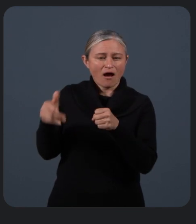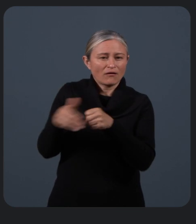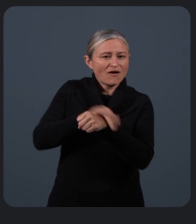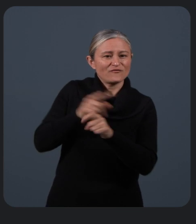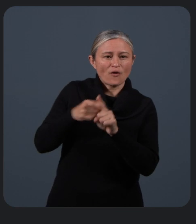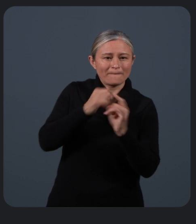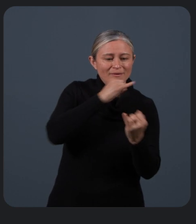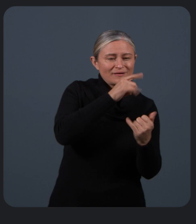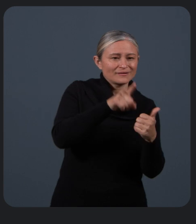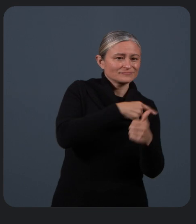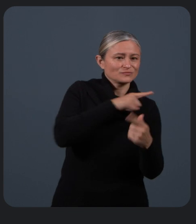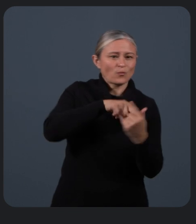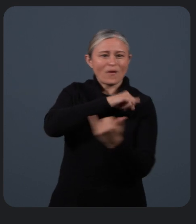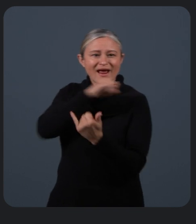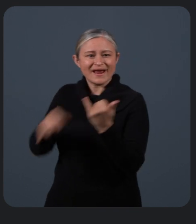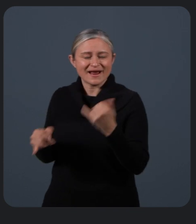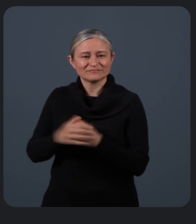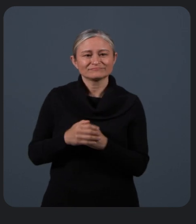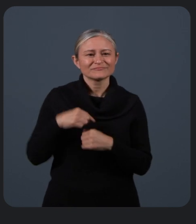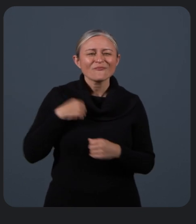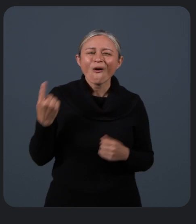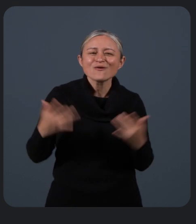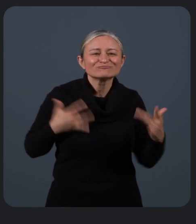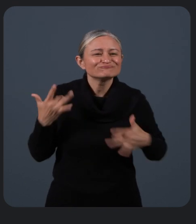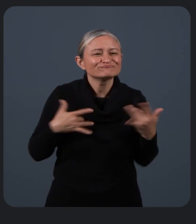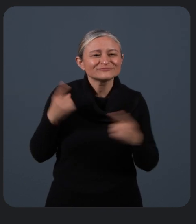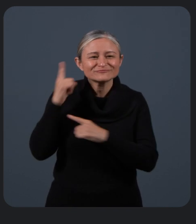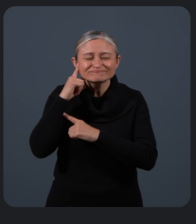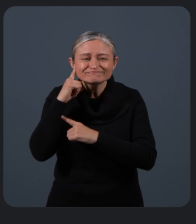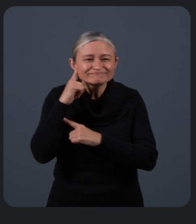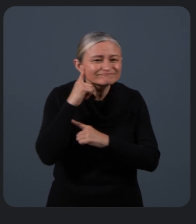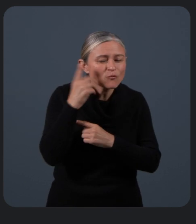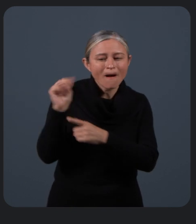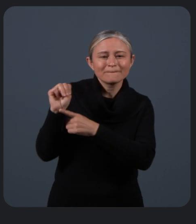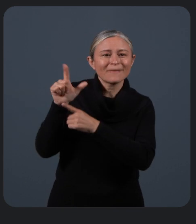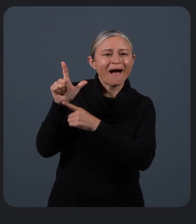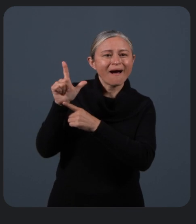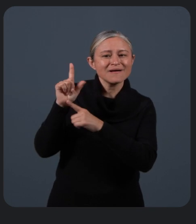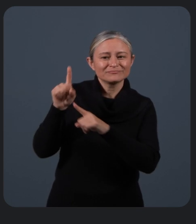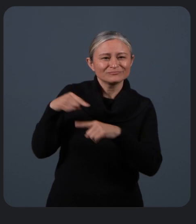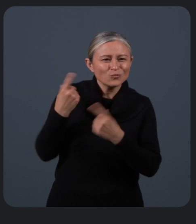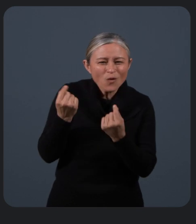I'm always excited when I hear about ML being used to solve developer problems.